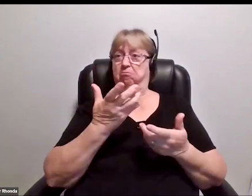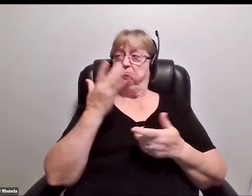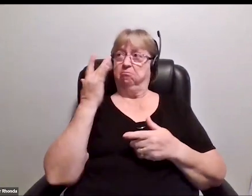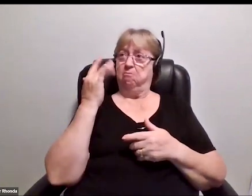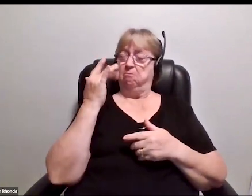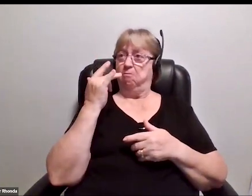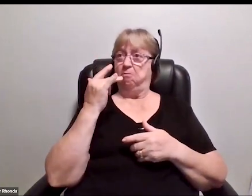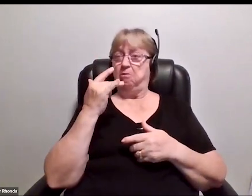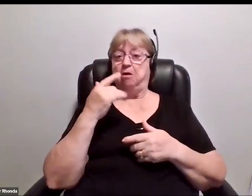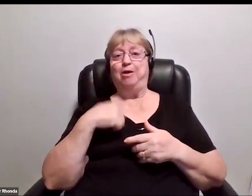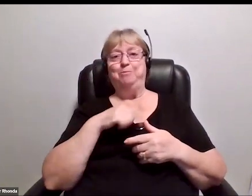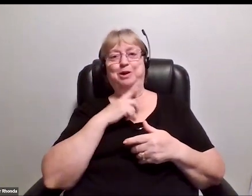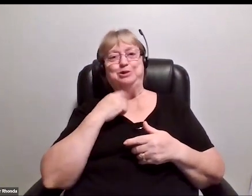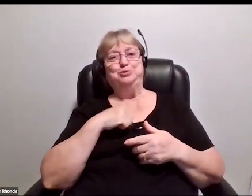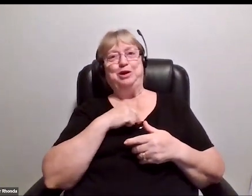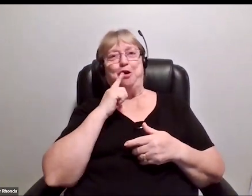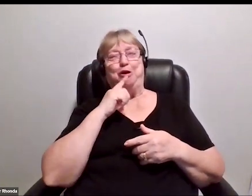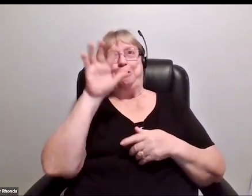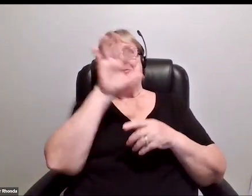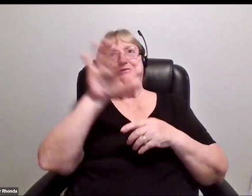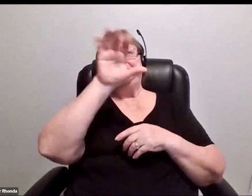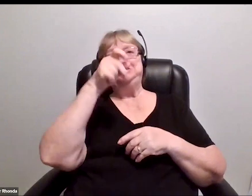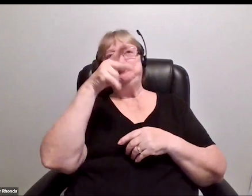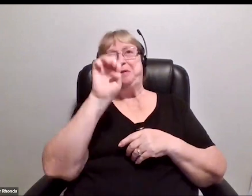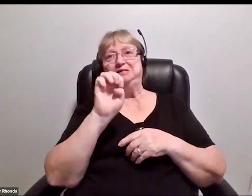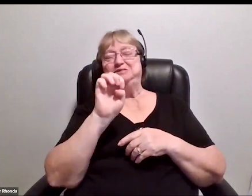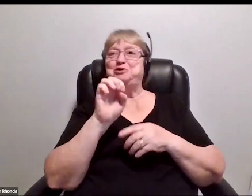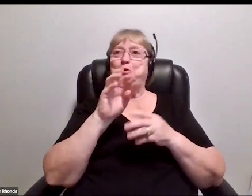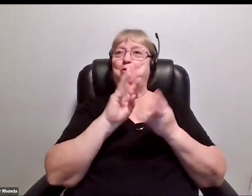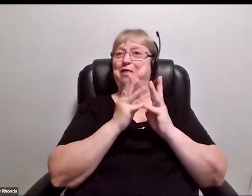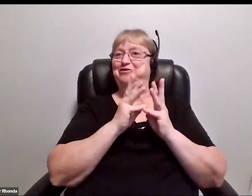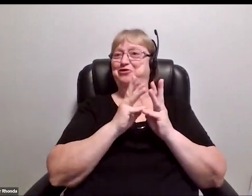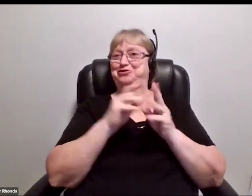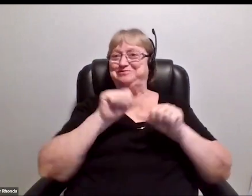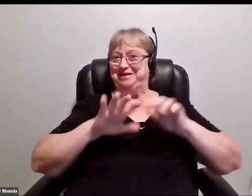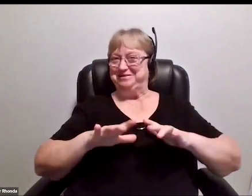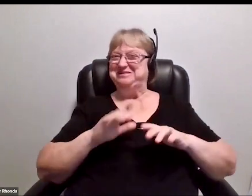We are space weather scientists. This is our field where we work and where we like to do outreach.